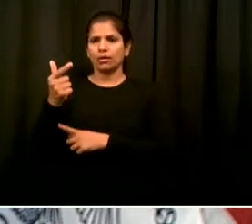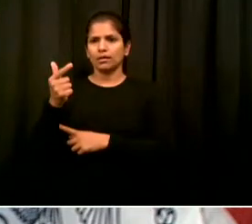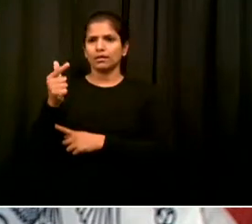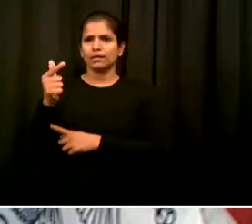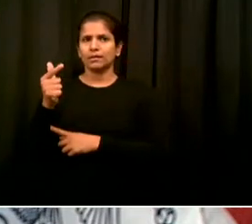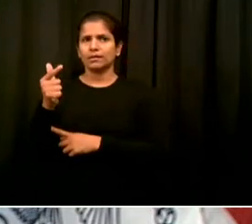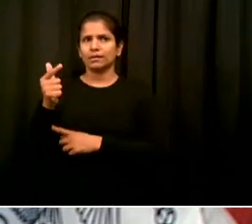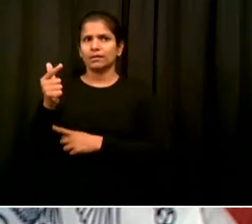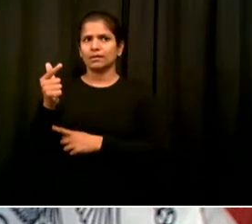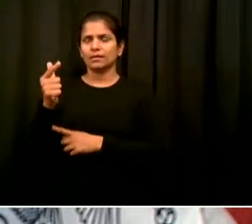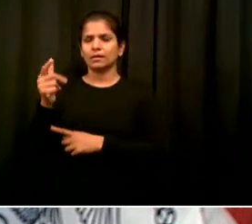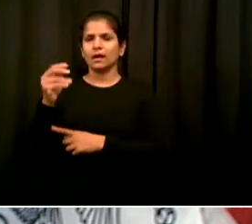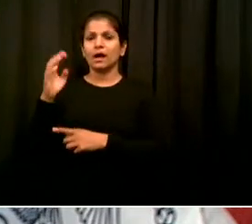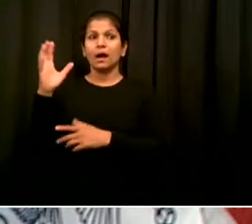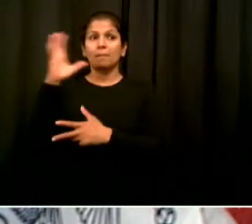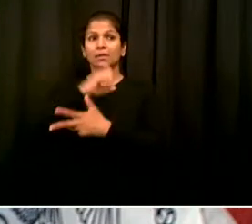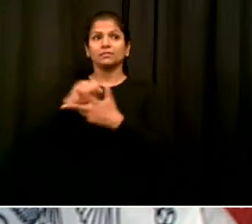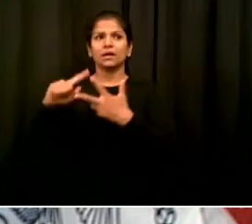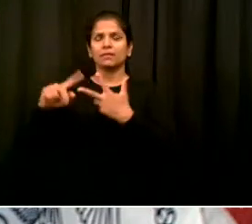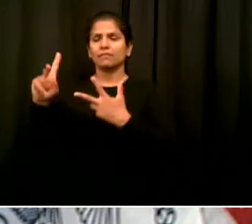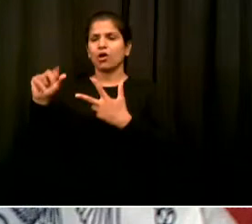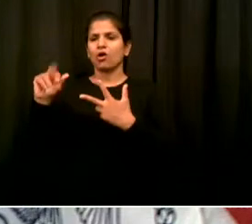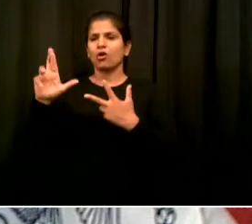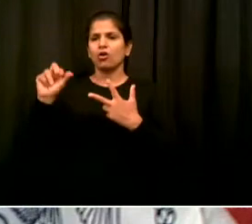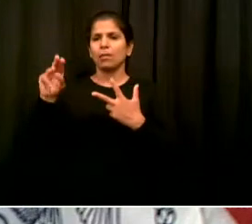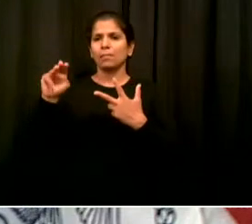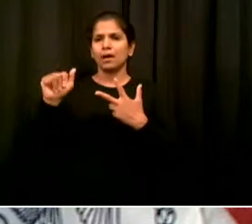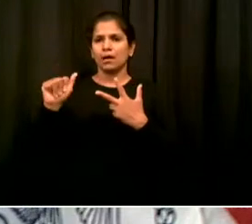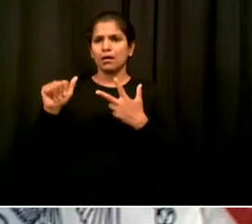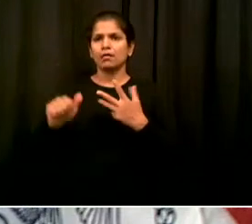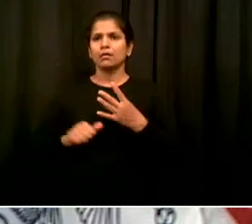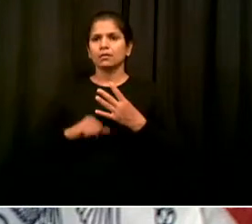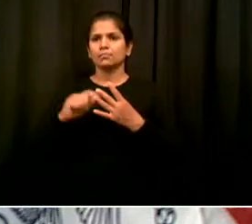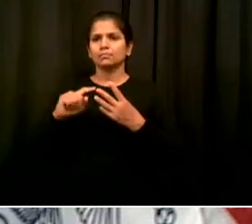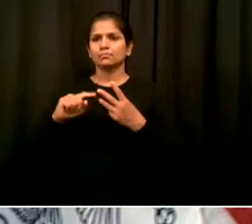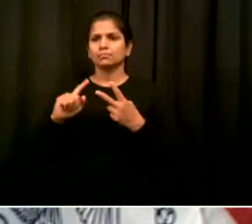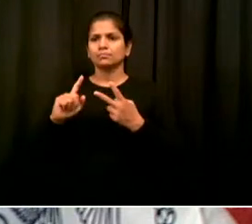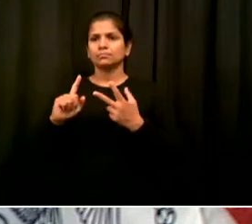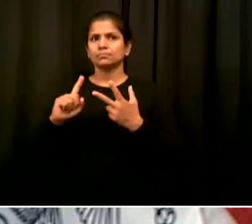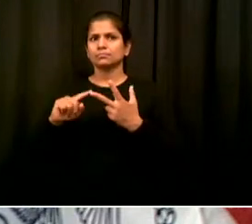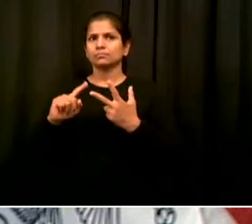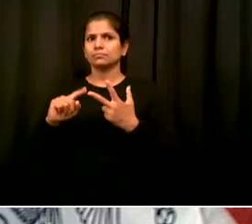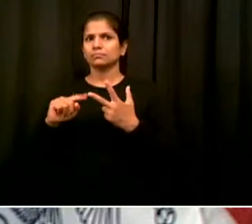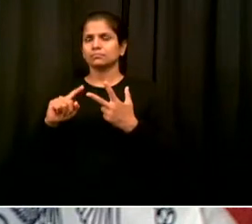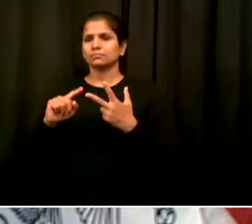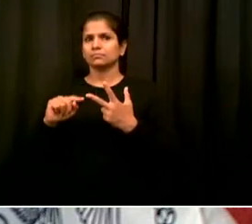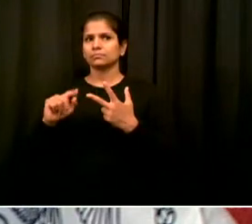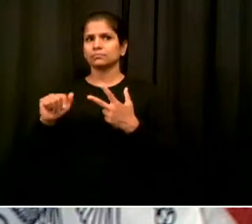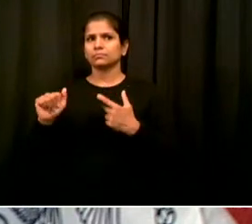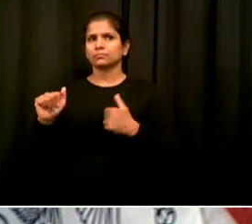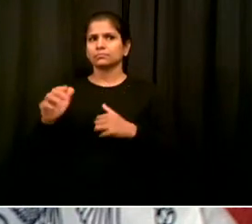E ARJOINED BY DR. HEAD DO THINK, LAURA WOWOOD, THE SENIOR